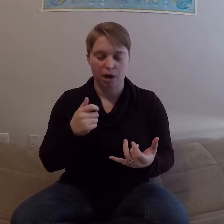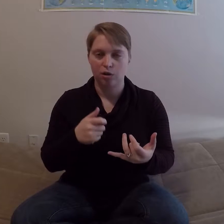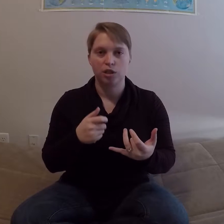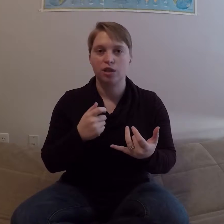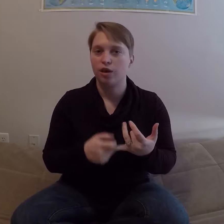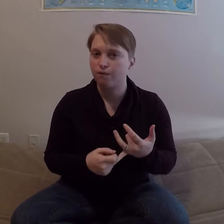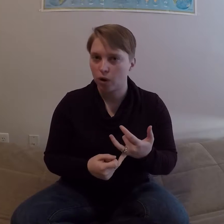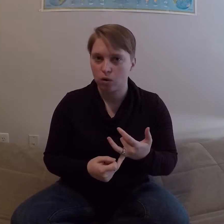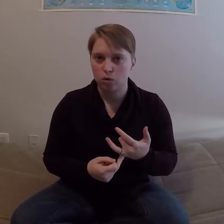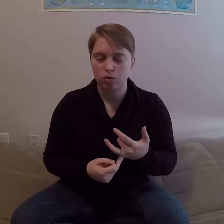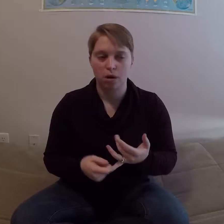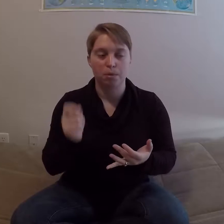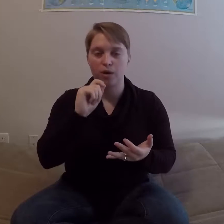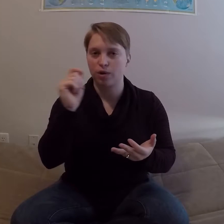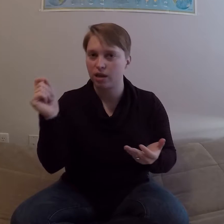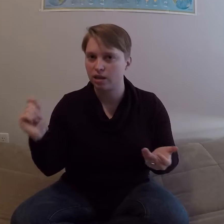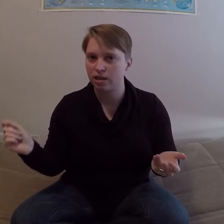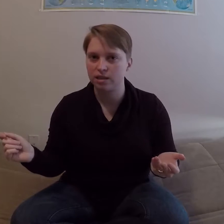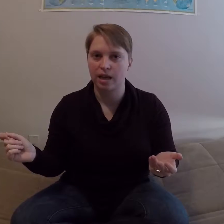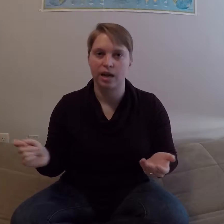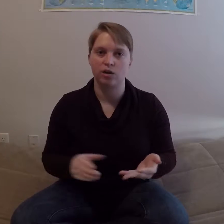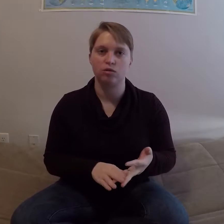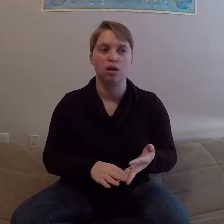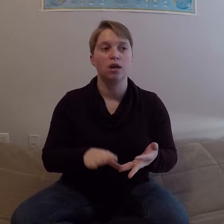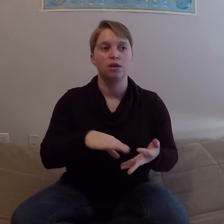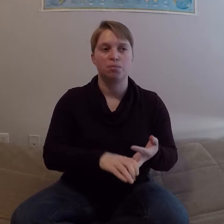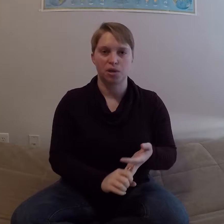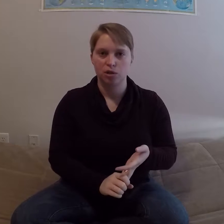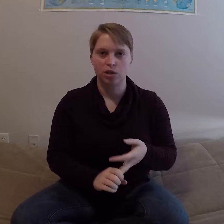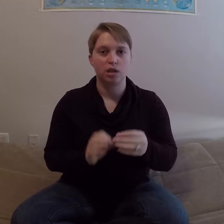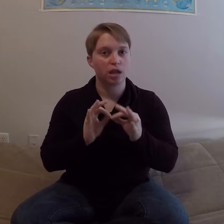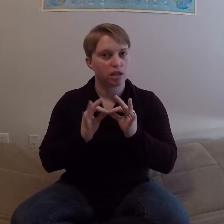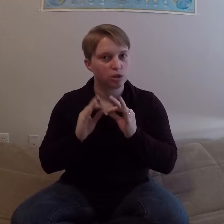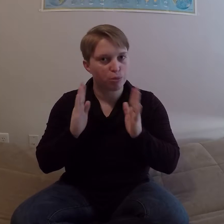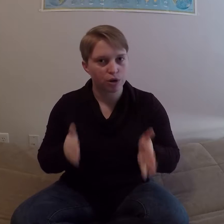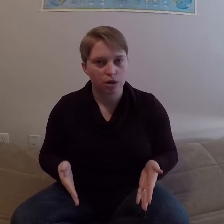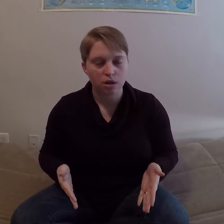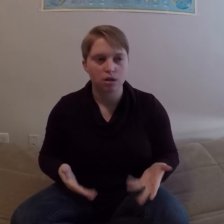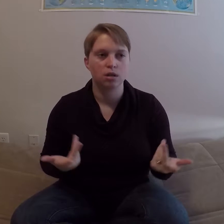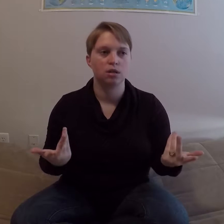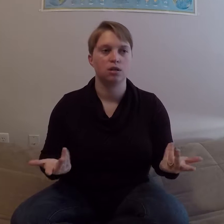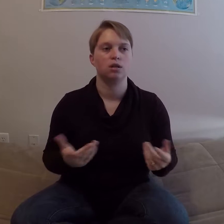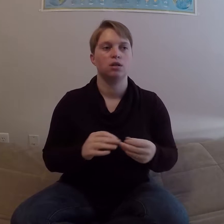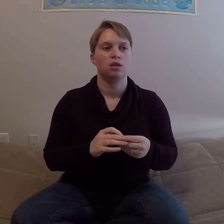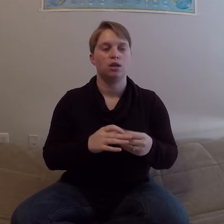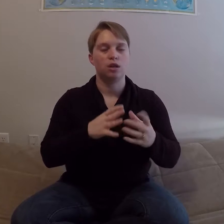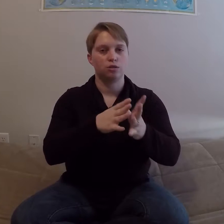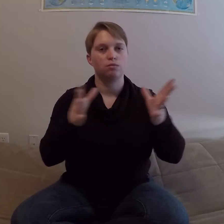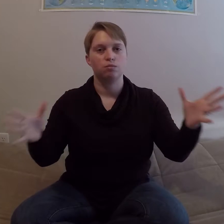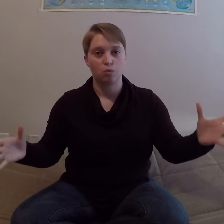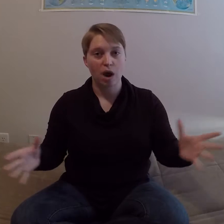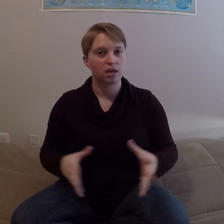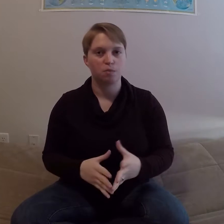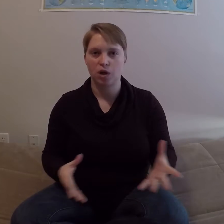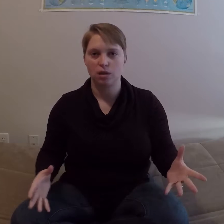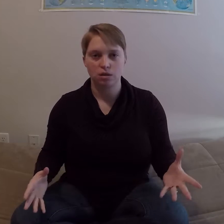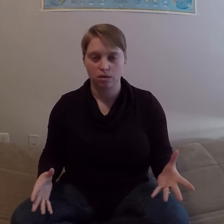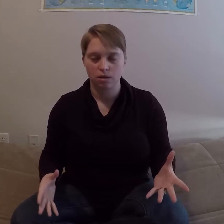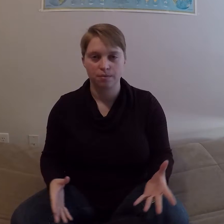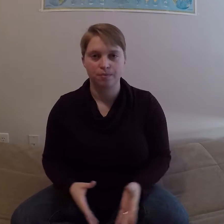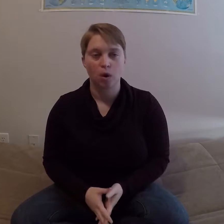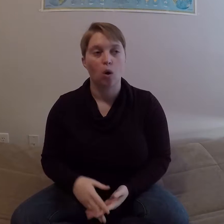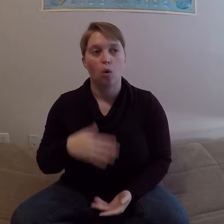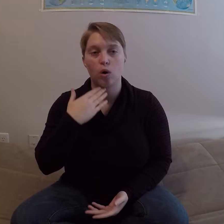by using their phone, by writing things down, by using the interpreter, and random things.